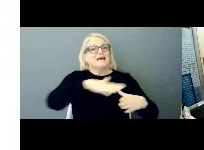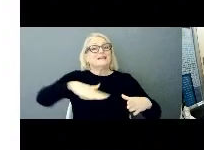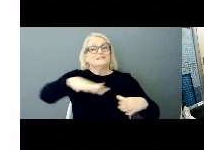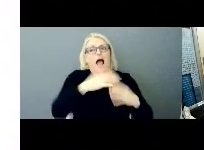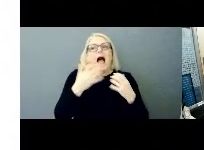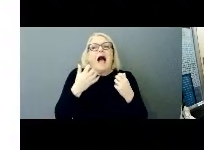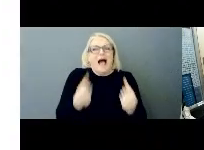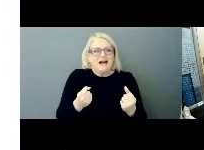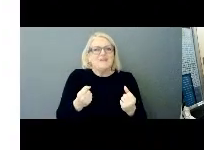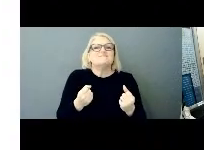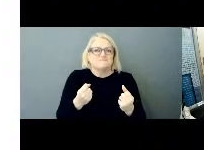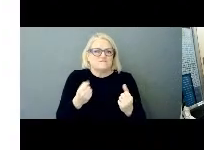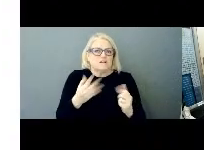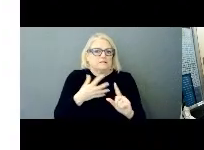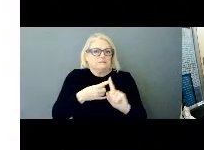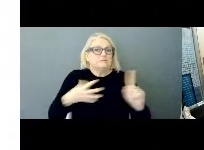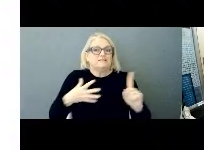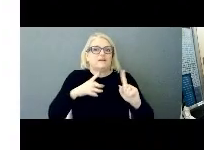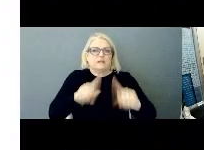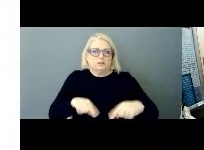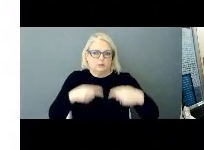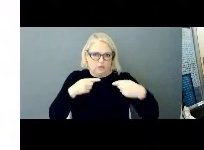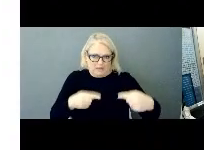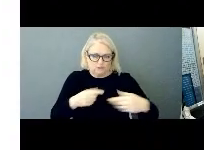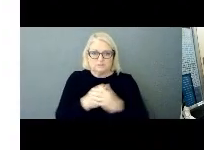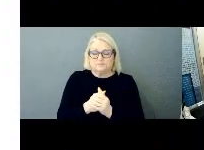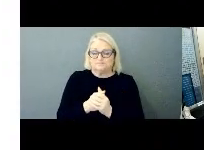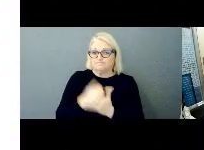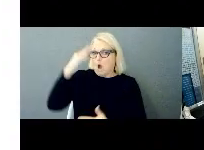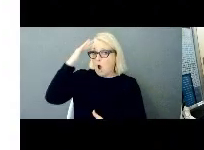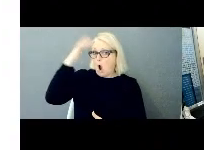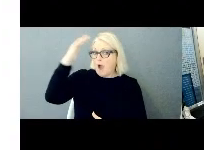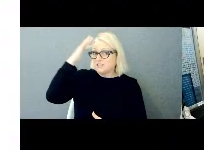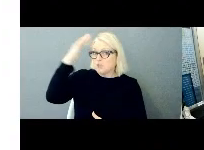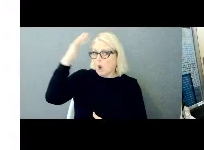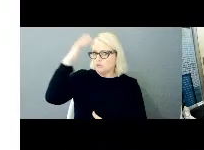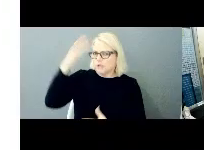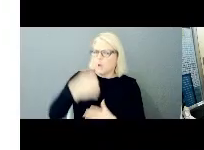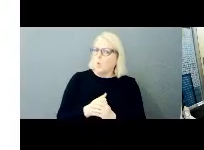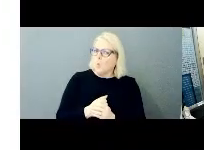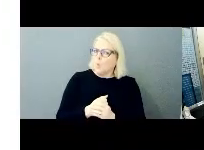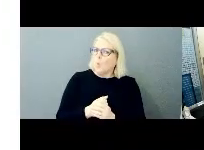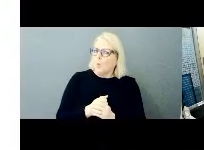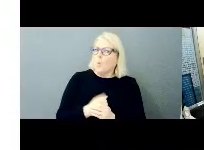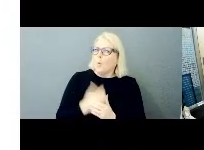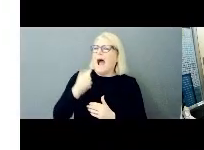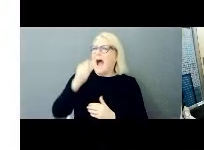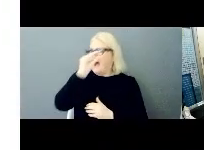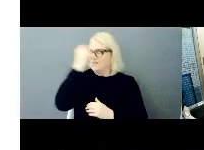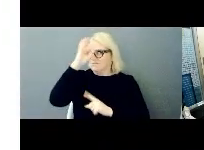It is very high on ideology. It knows what it doesn't want.